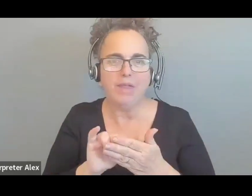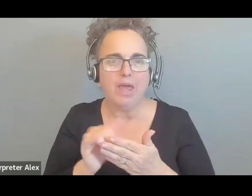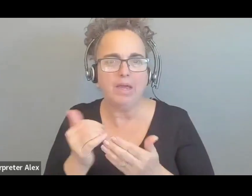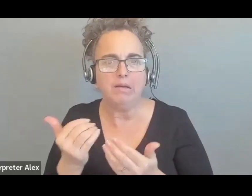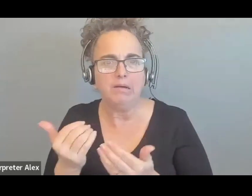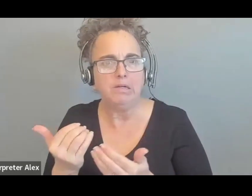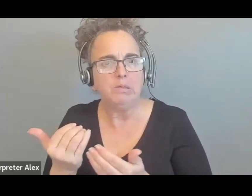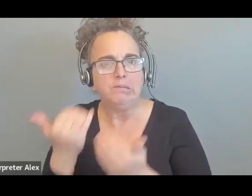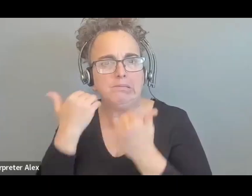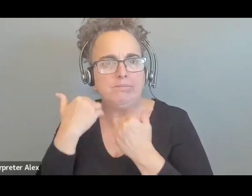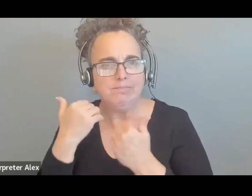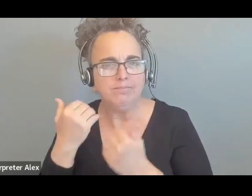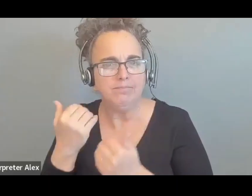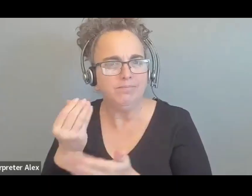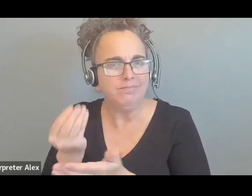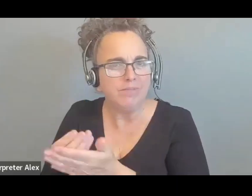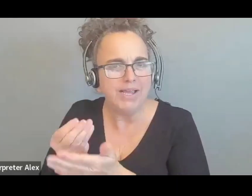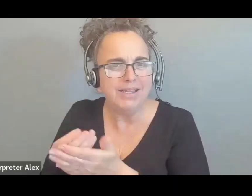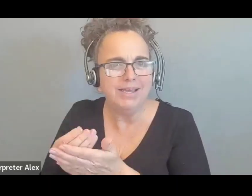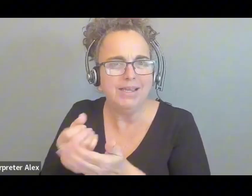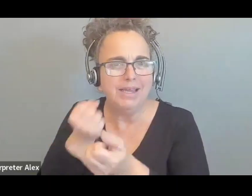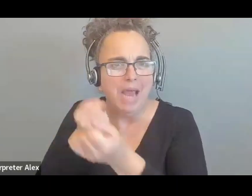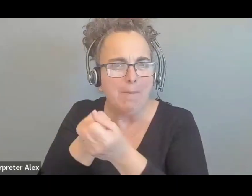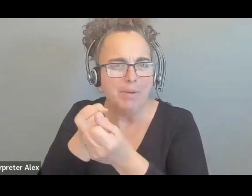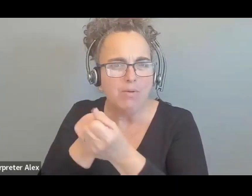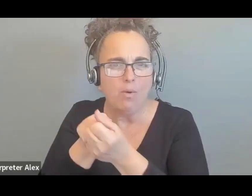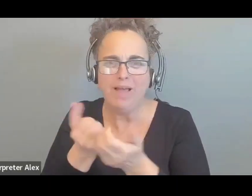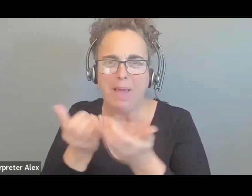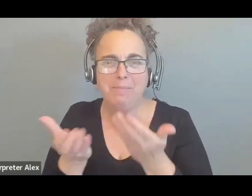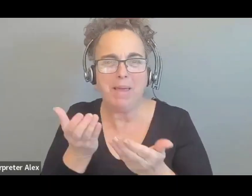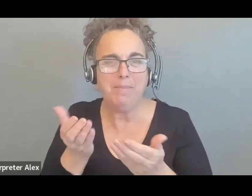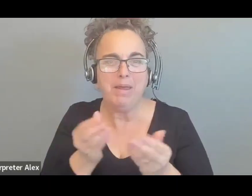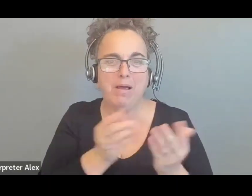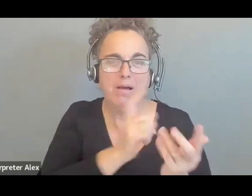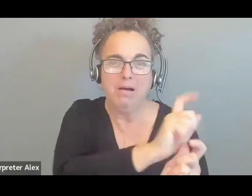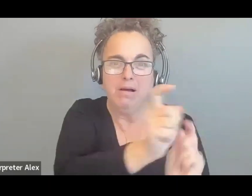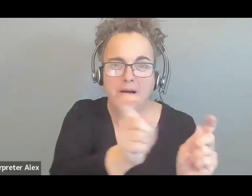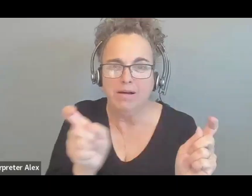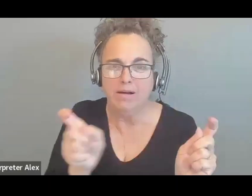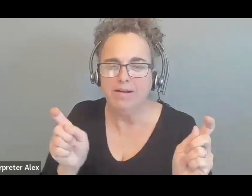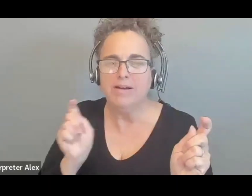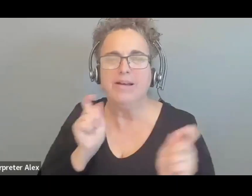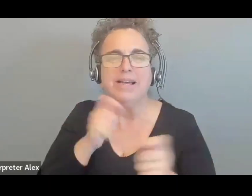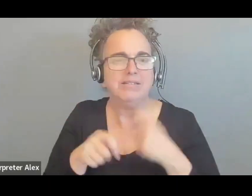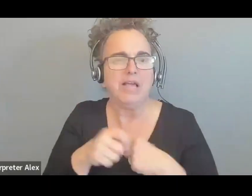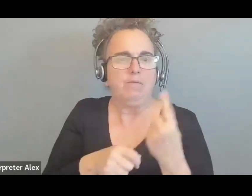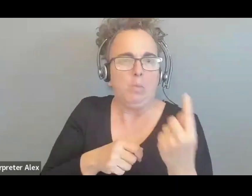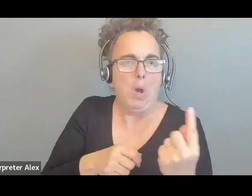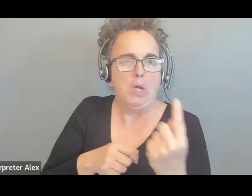that could be going towards like one or two winners. And I'm, that's kind of my, my concern